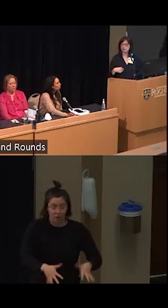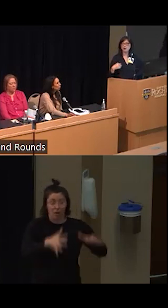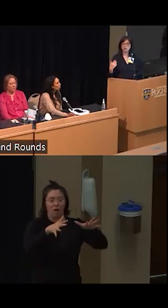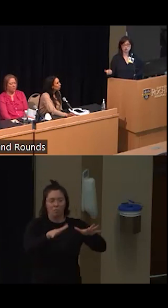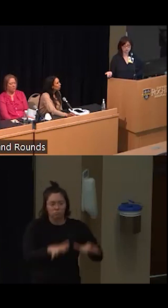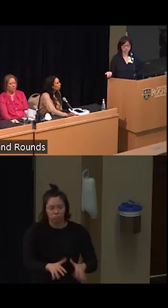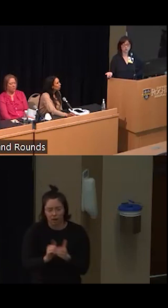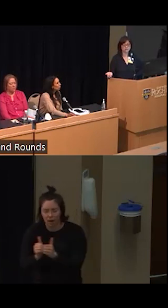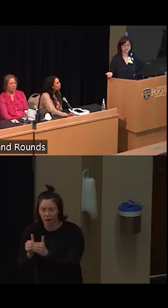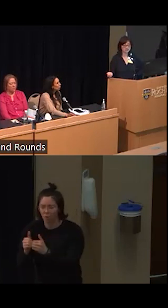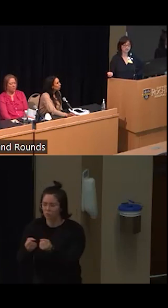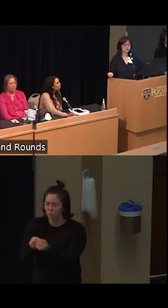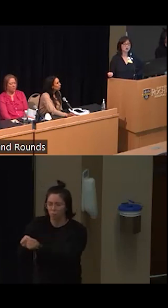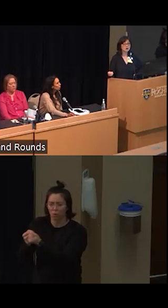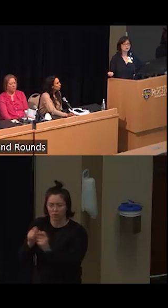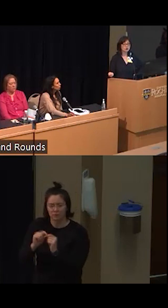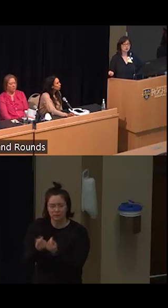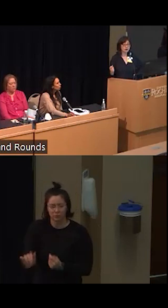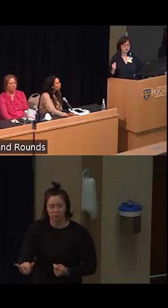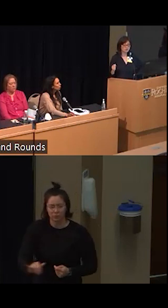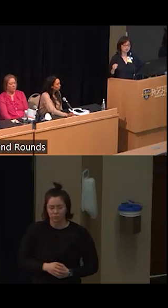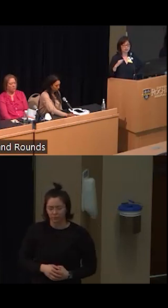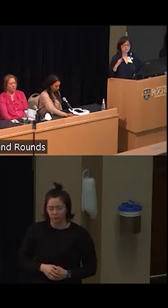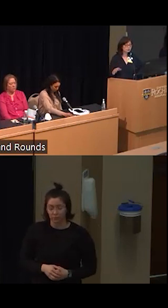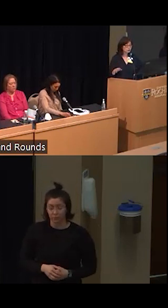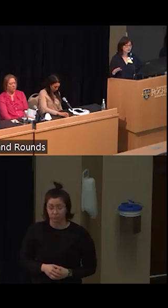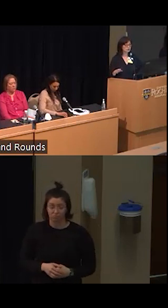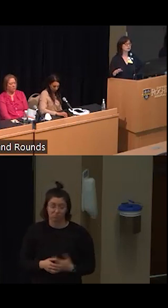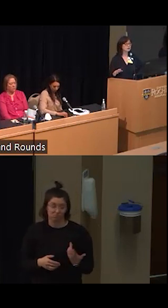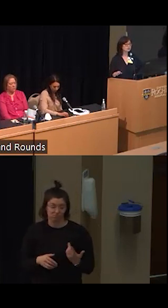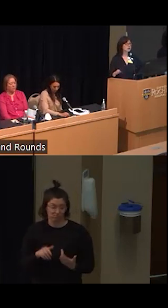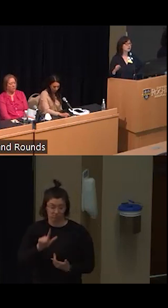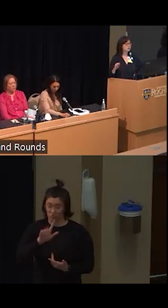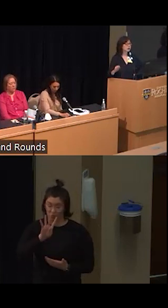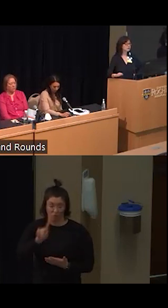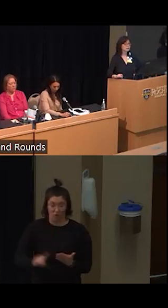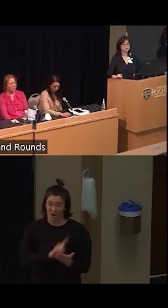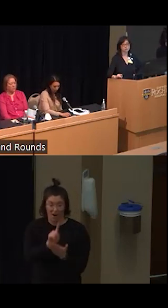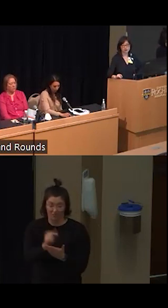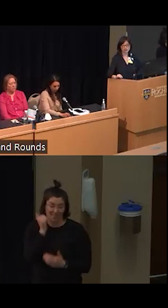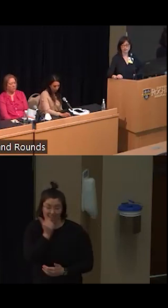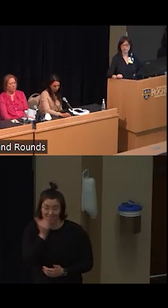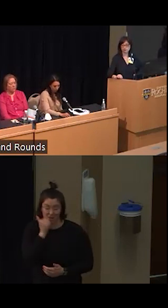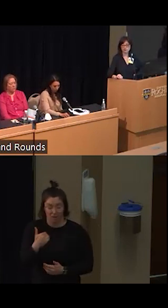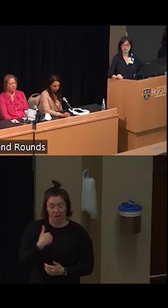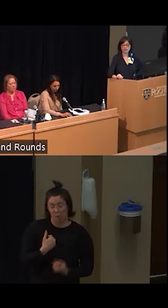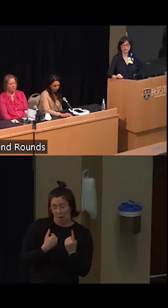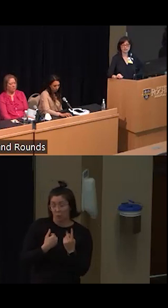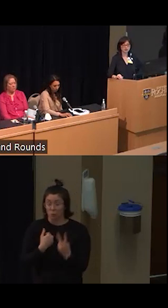but also supporting the teams so pretty much 24 7 we have at least one if not two assigned